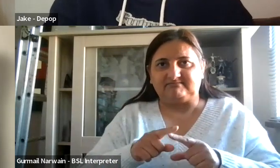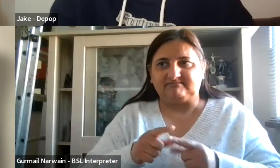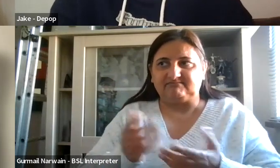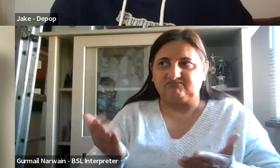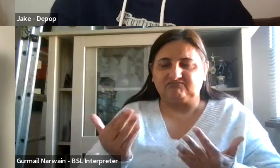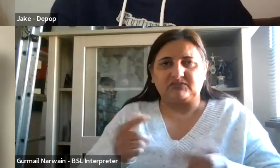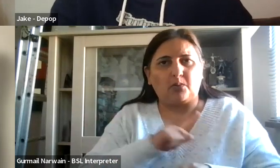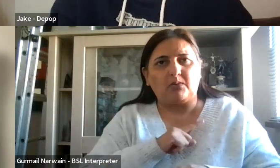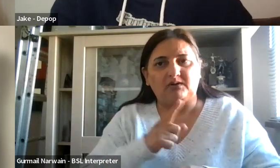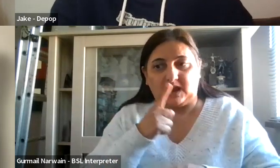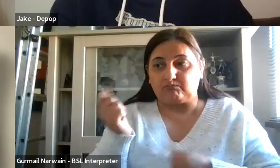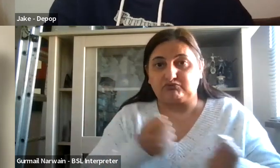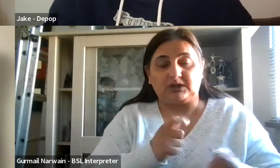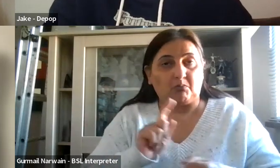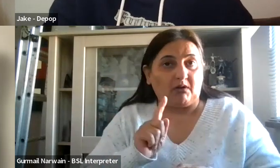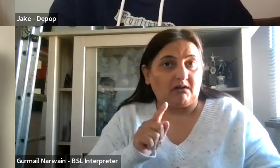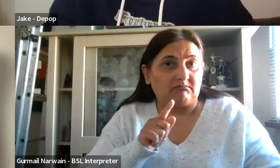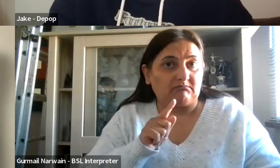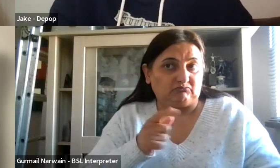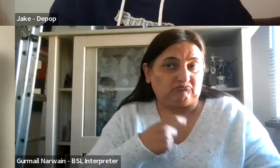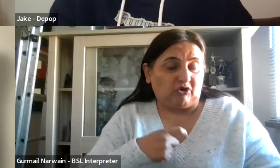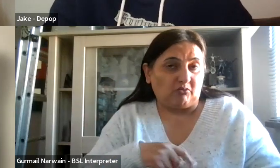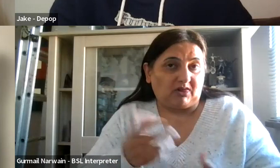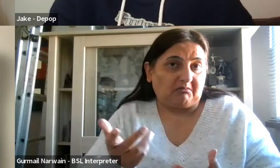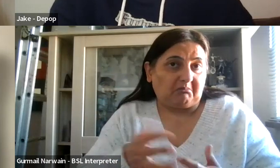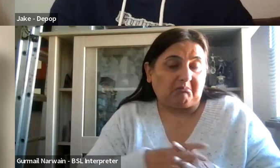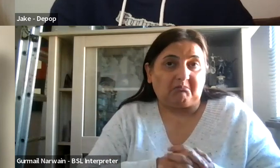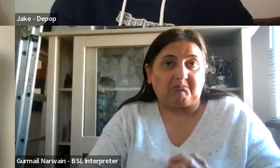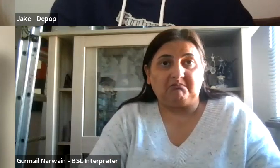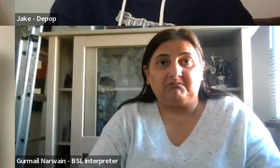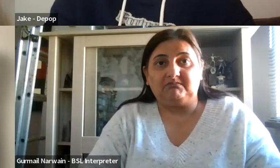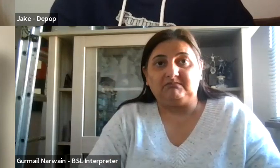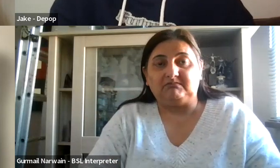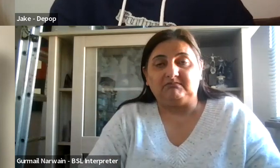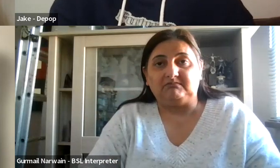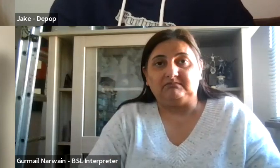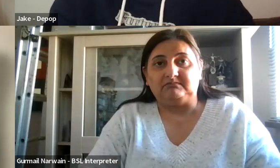they could bring to to the roles what you know, what what they, what they could really